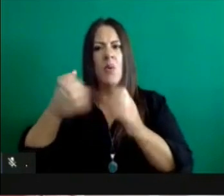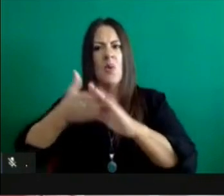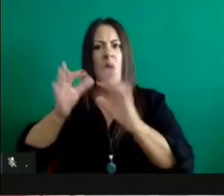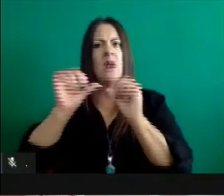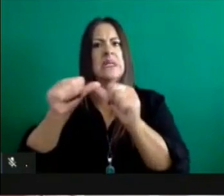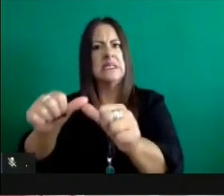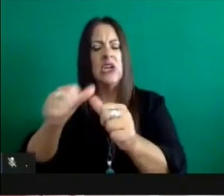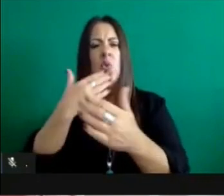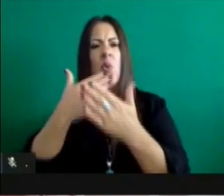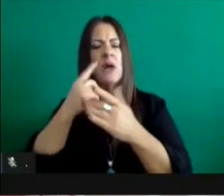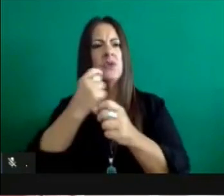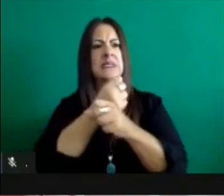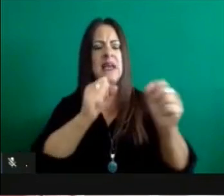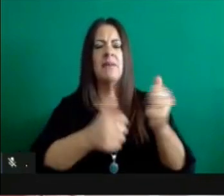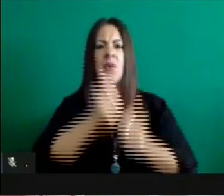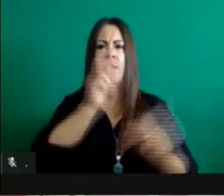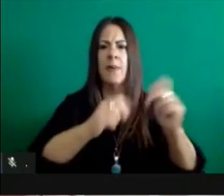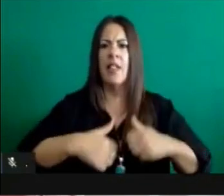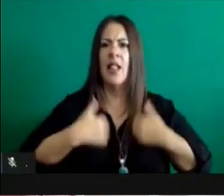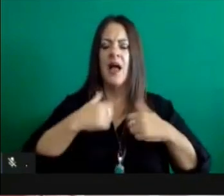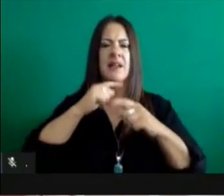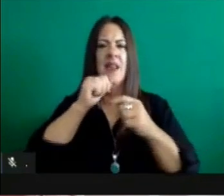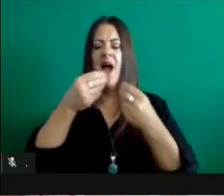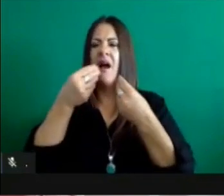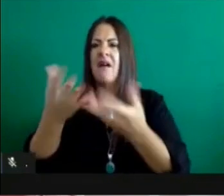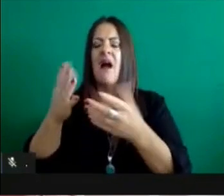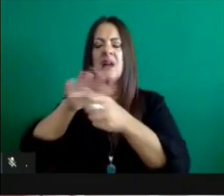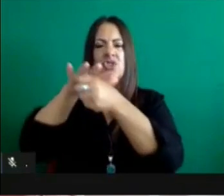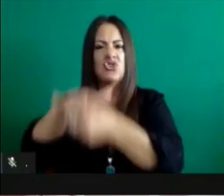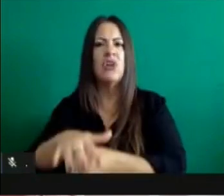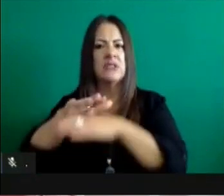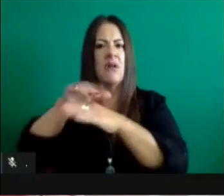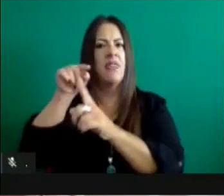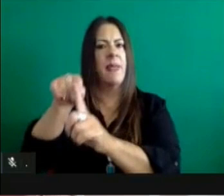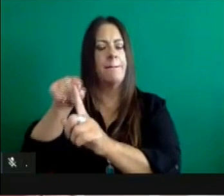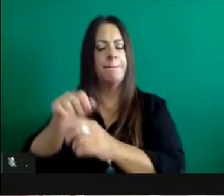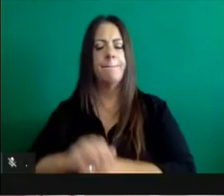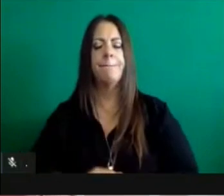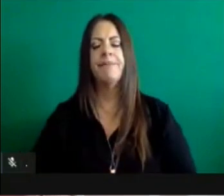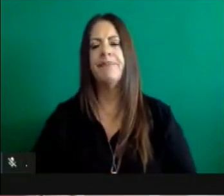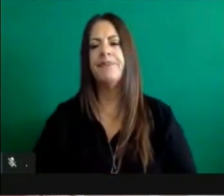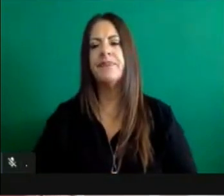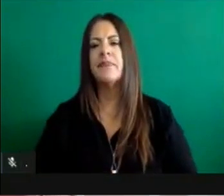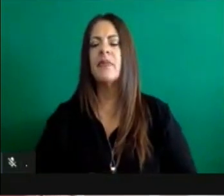SYSTEM ISN'T AS ROBUST AND AS STRONG AS IT CAN BE TO ALLOW CARE FOR AS MANY CALIFORNIANS